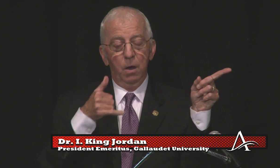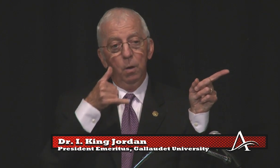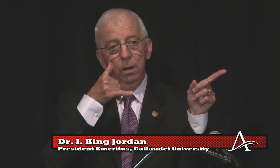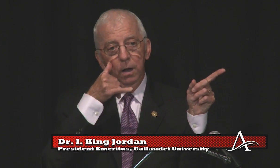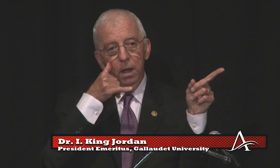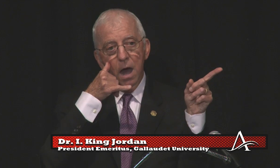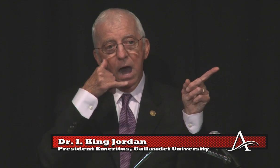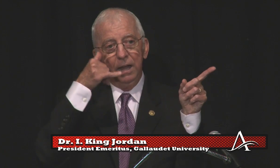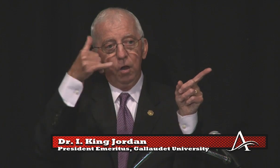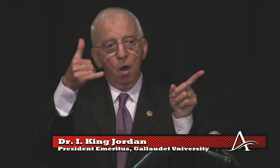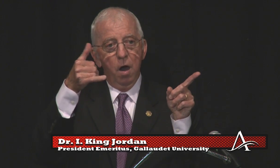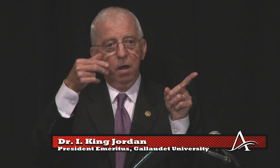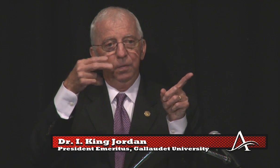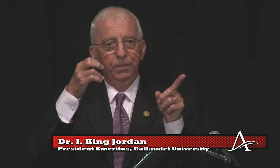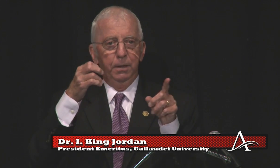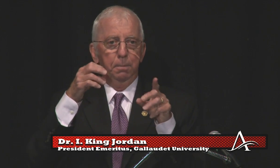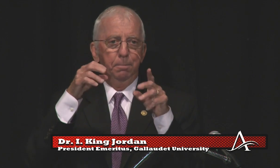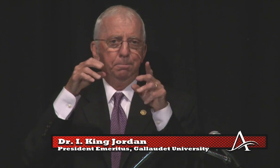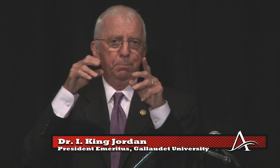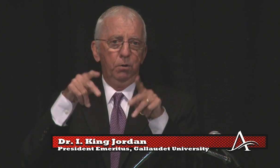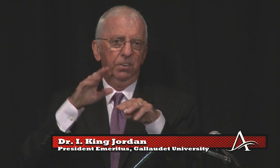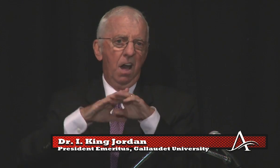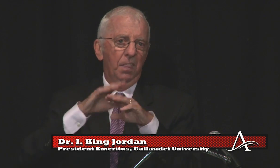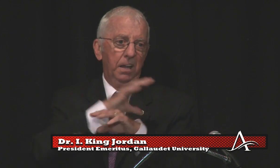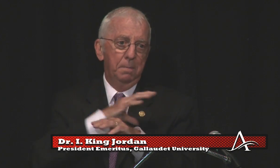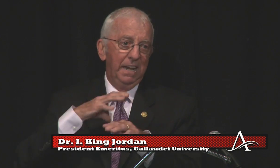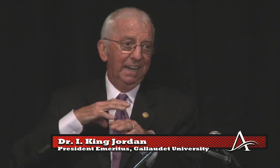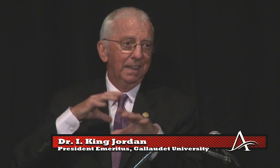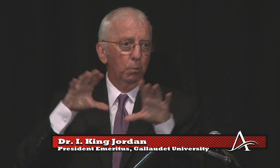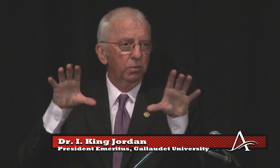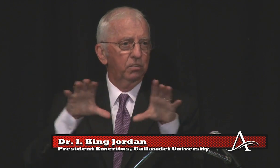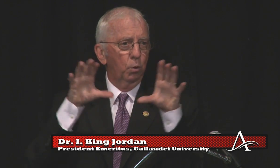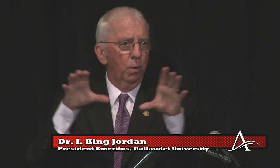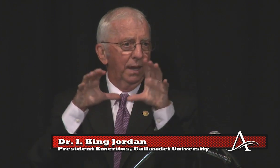So I called the person on the committee that was doing